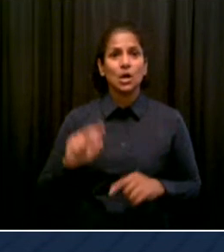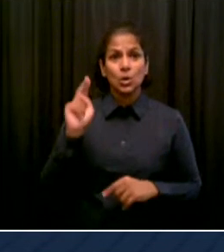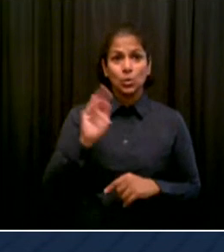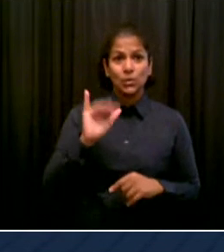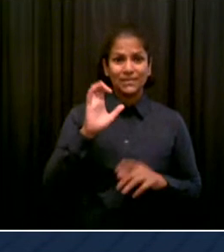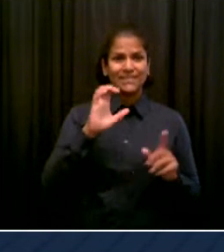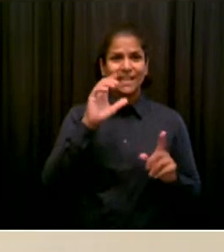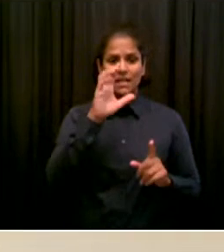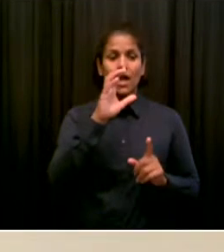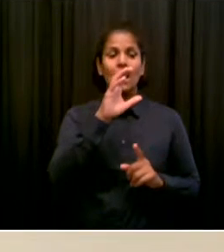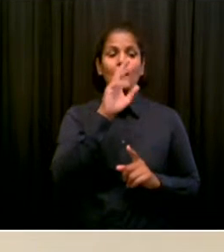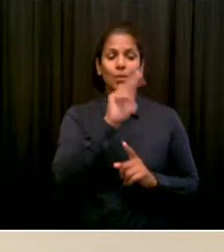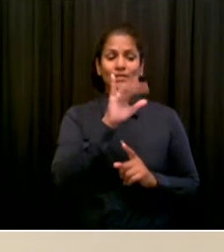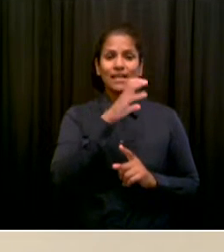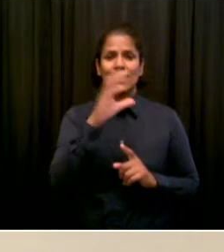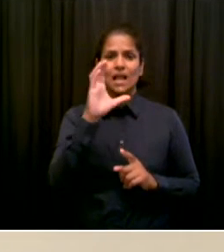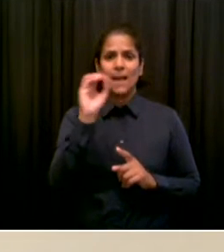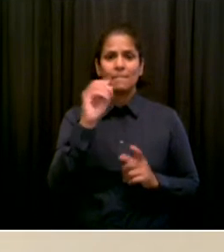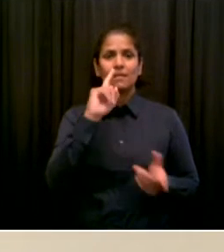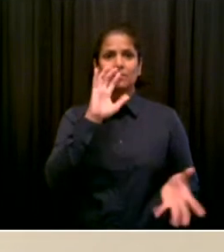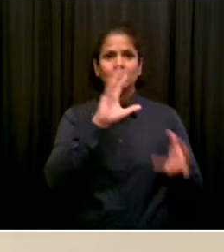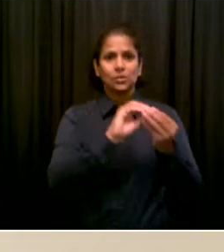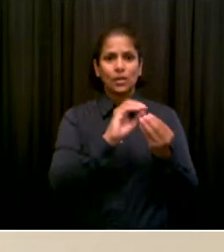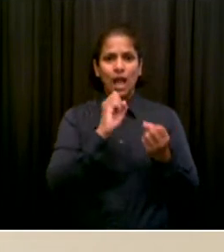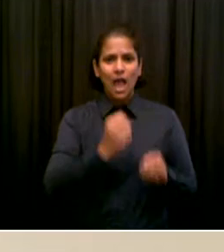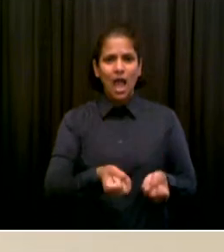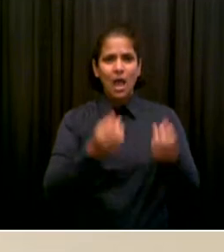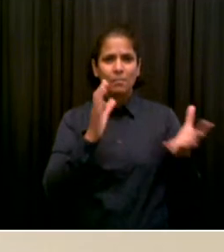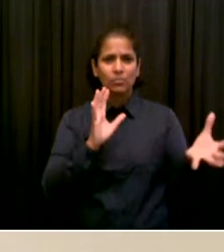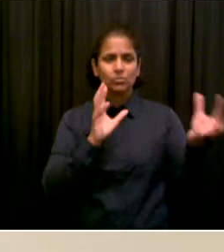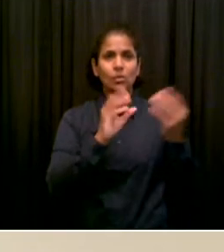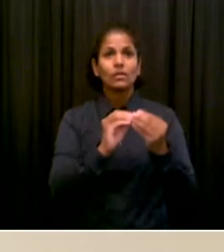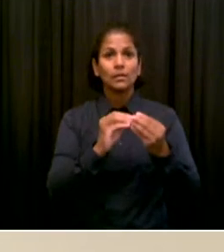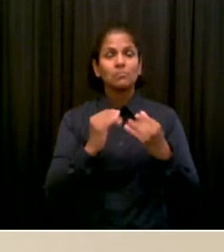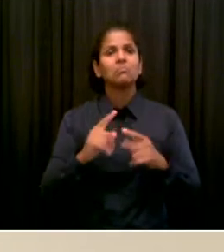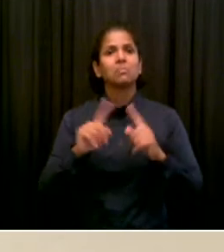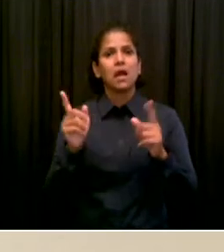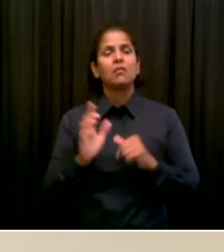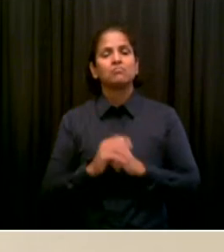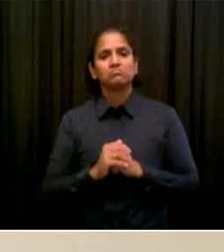IN TERMS OF TAURUS NUMBERS, I OULD HAVE TO CONFIRM WITH OUR